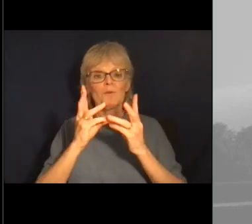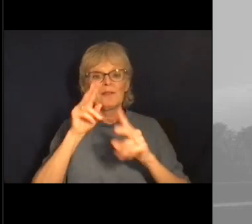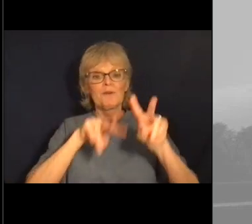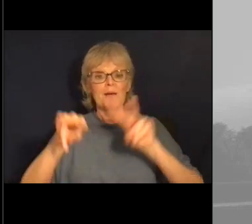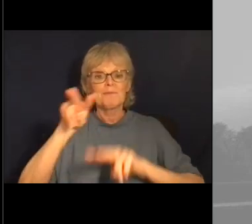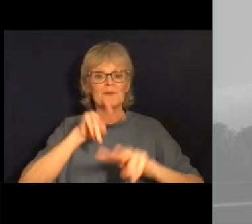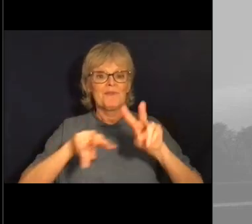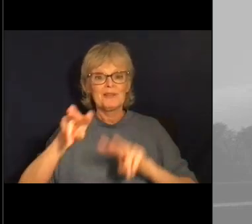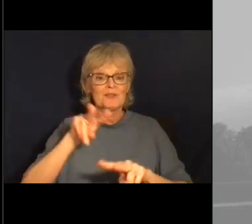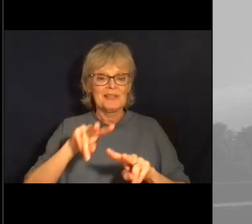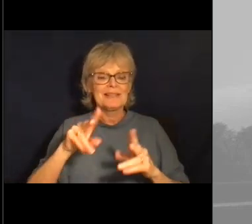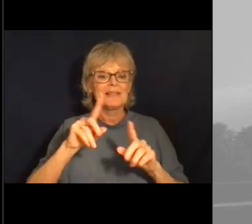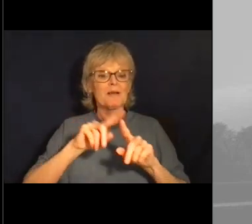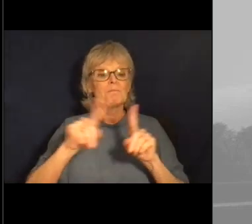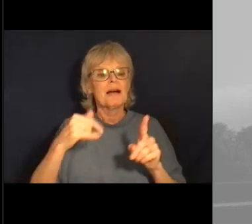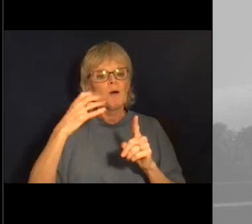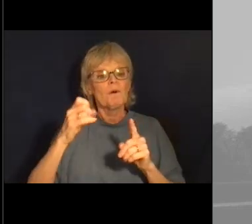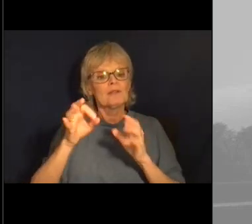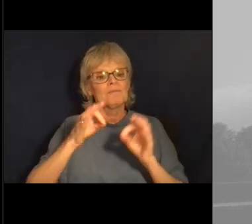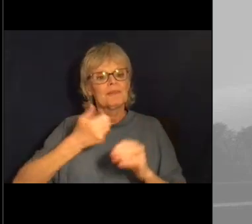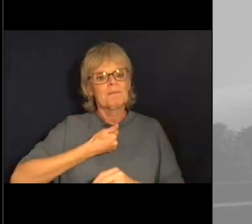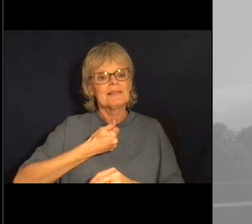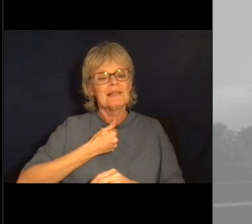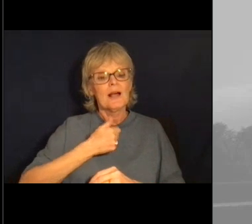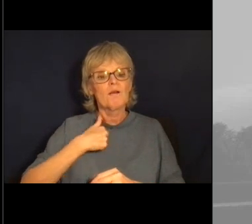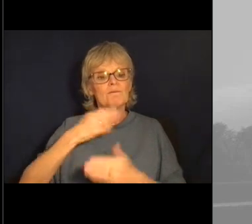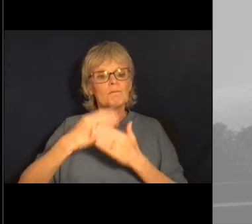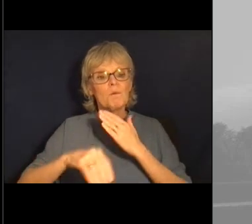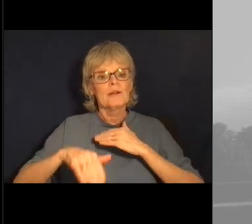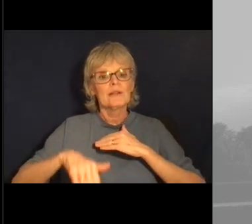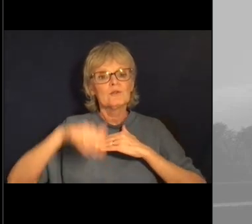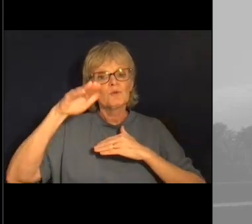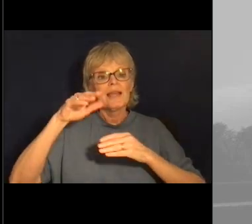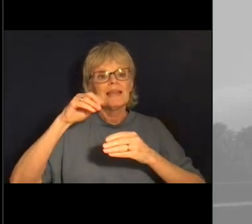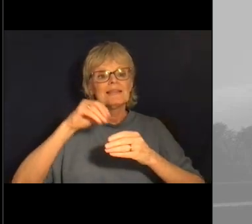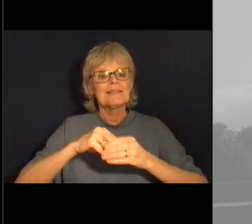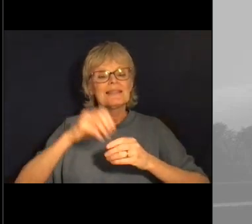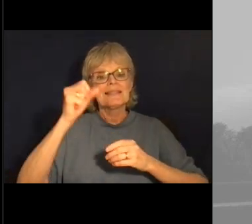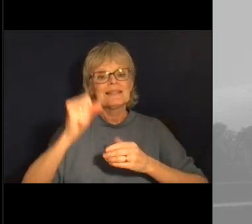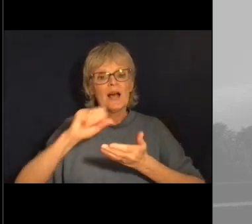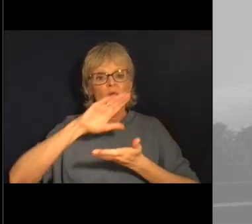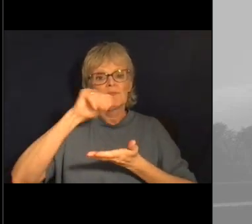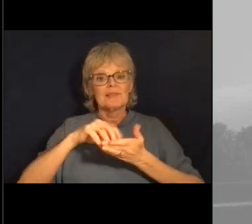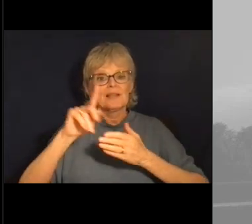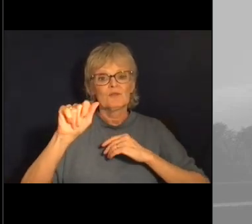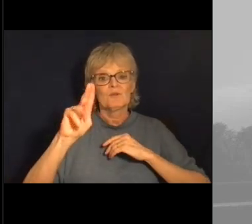So a little bit of background about myself. I was actually born and raised in south central Kansas. I really didn't go too far.